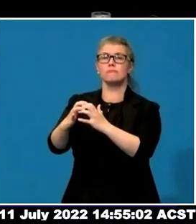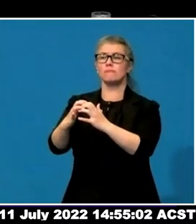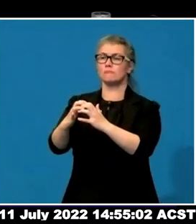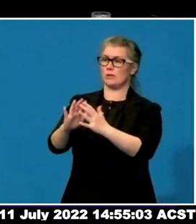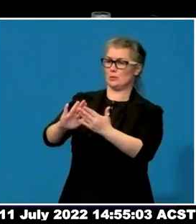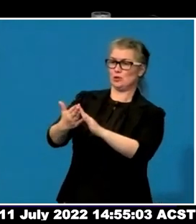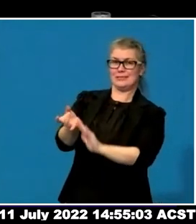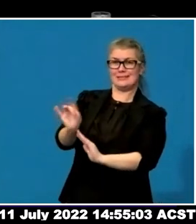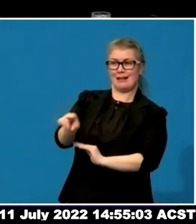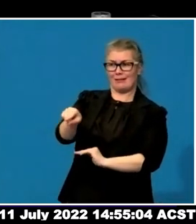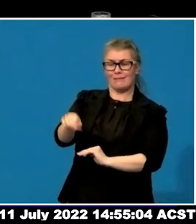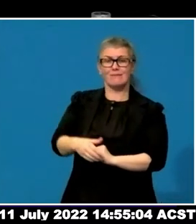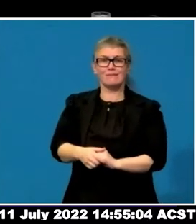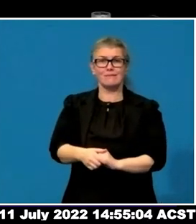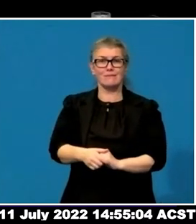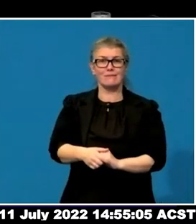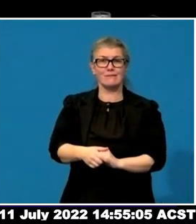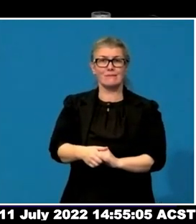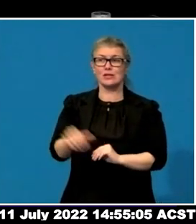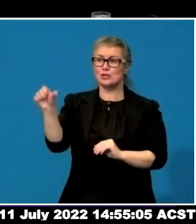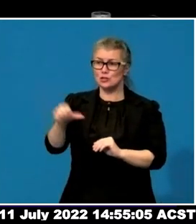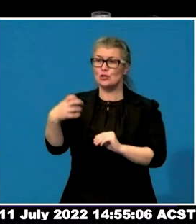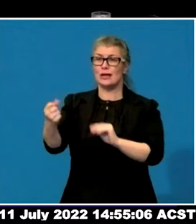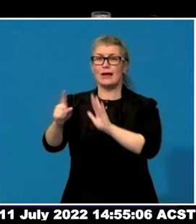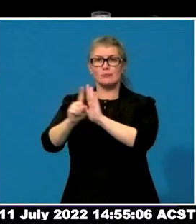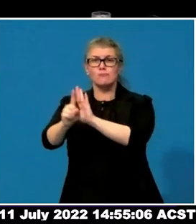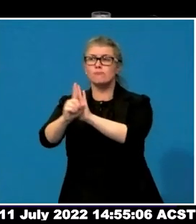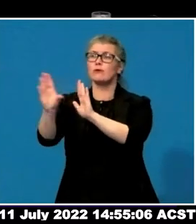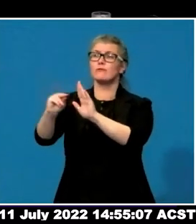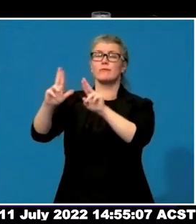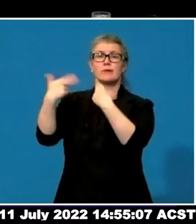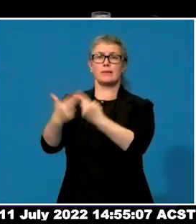And it should be driven by the families. When you talk about community leader, can you be more specific?